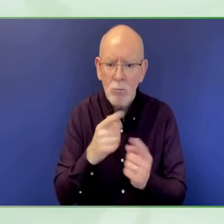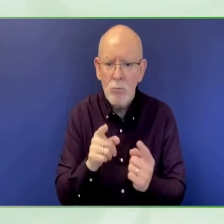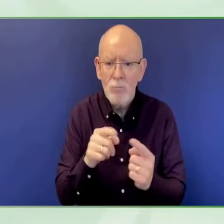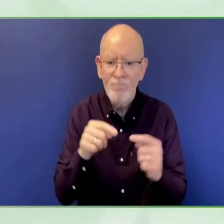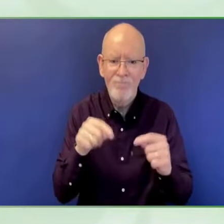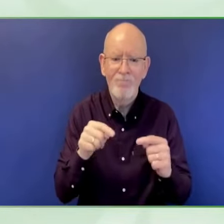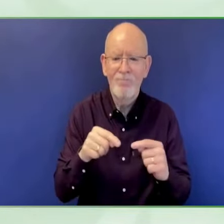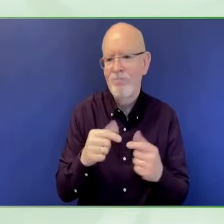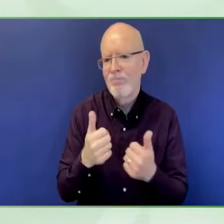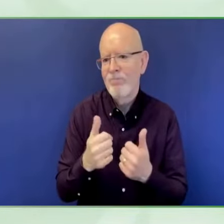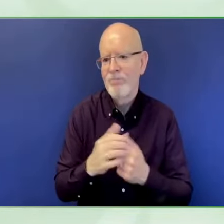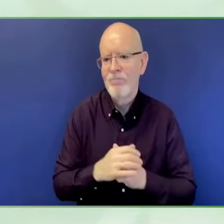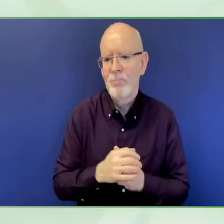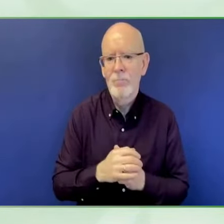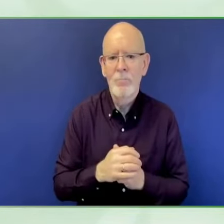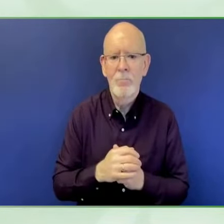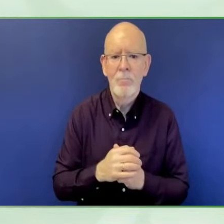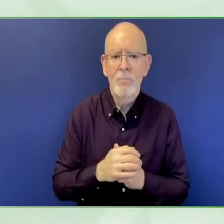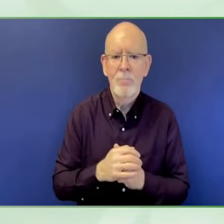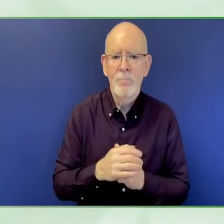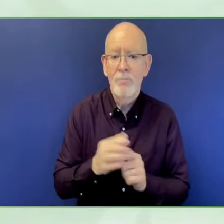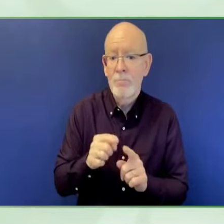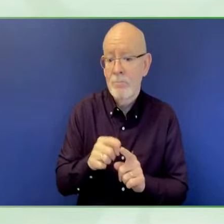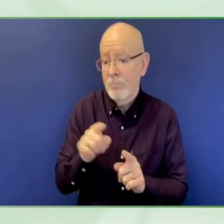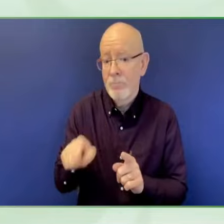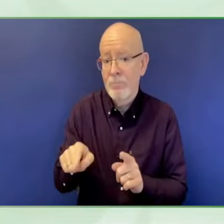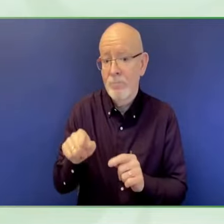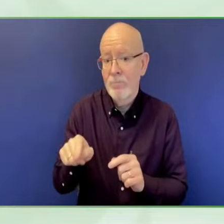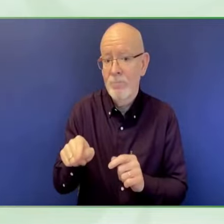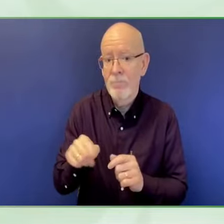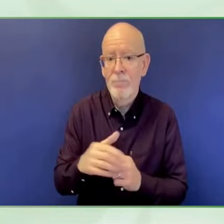you?